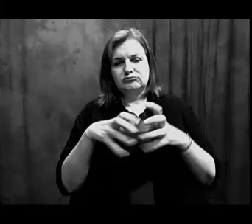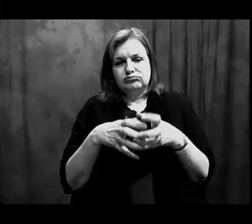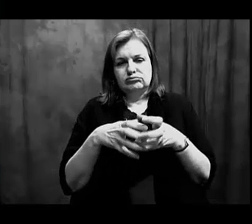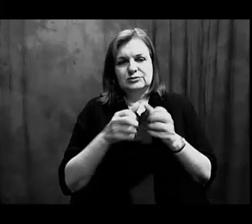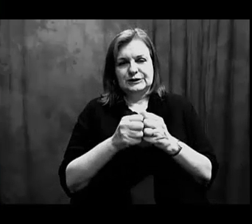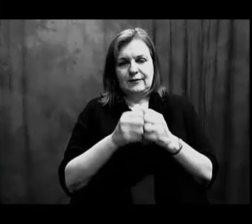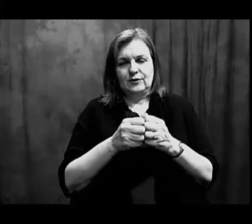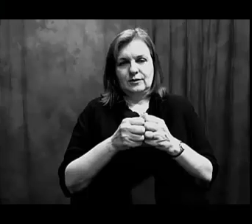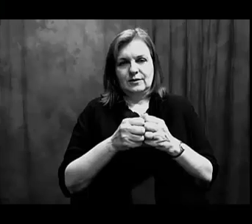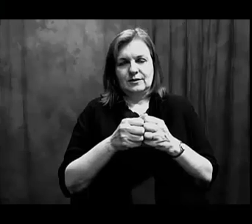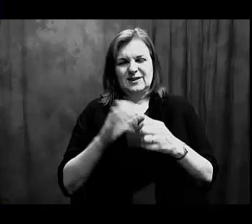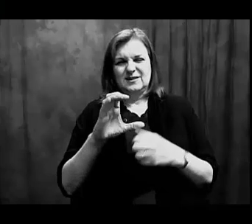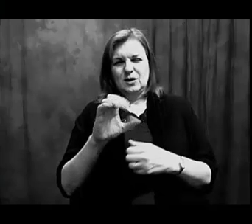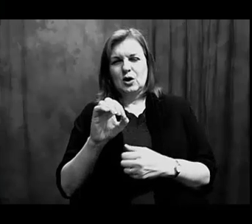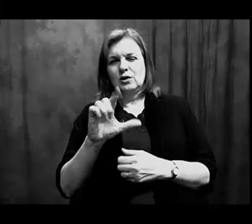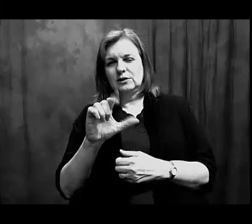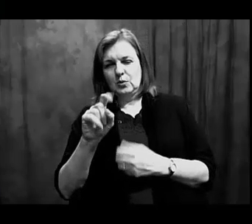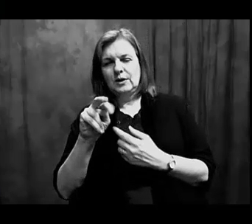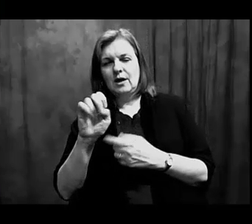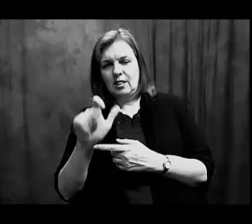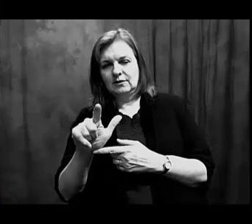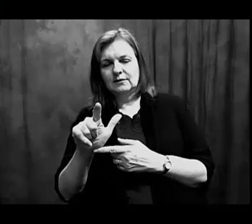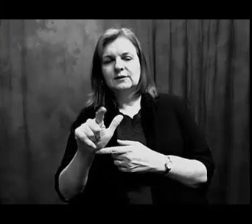when we talk about multicellularity